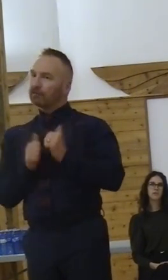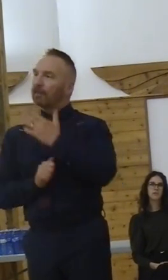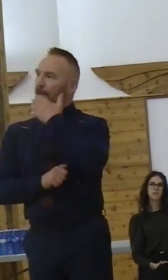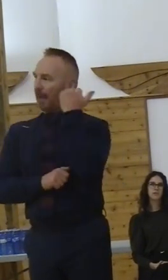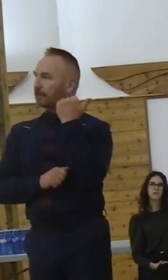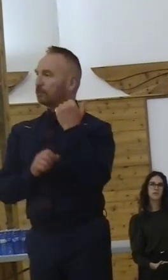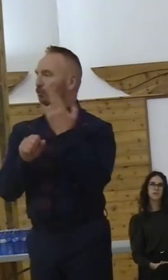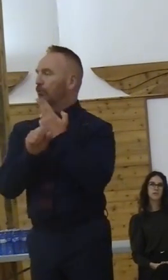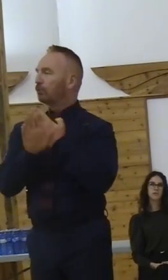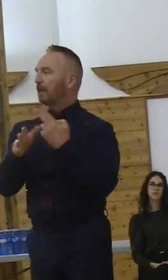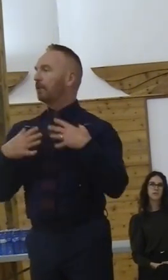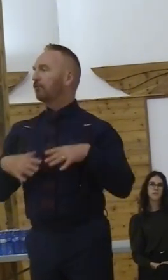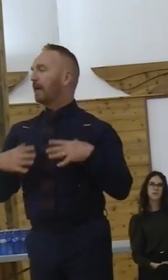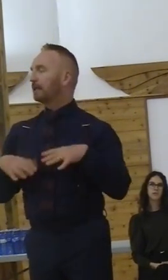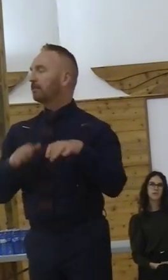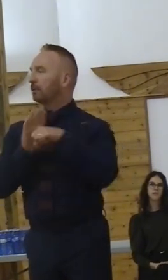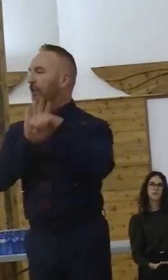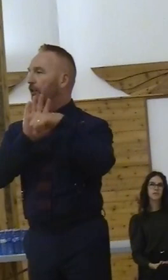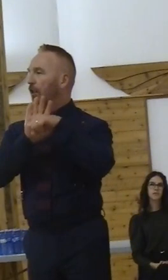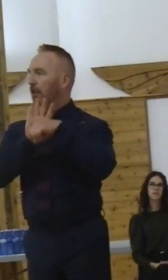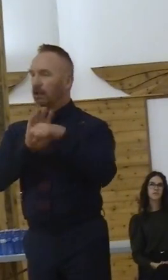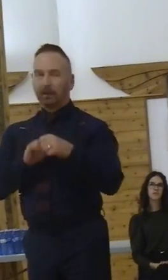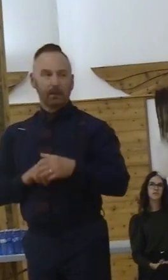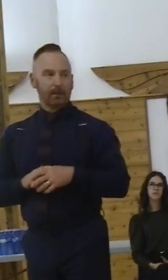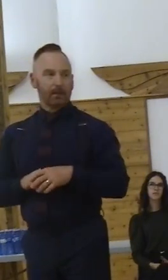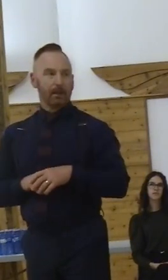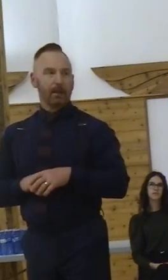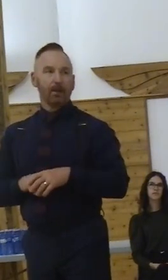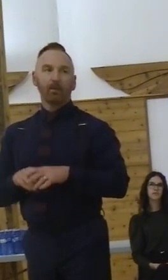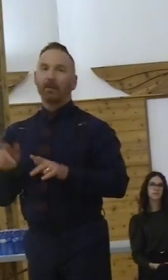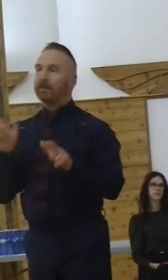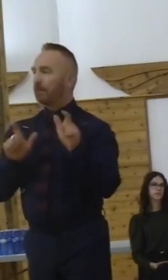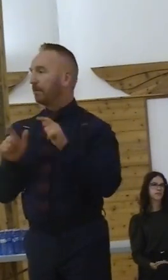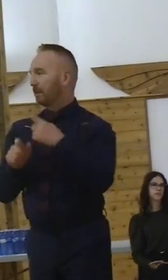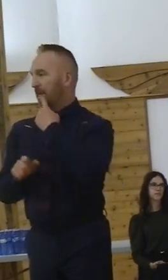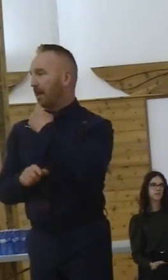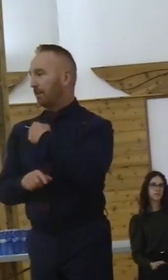go. People ask a follow-up from you and find a tough I will.